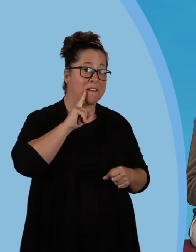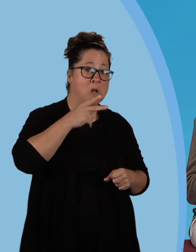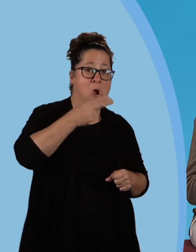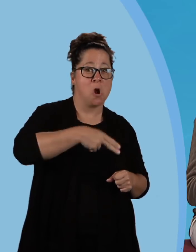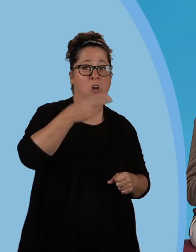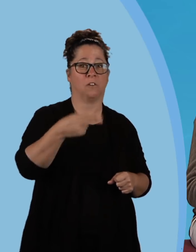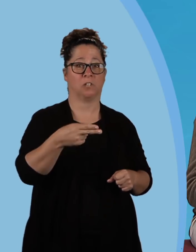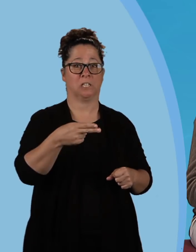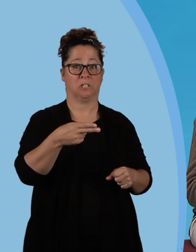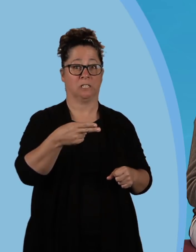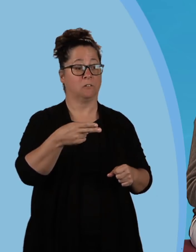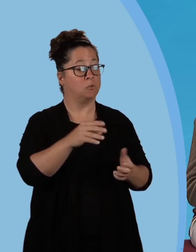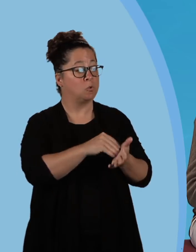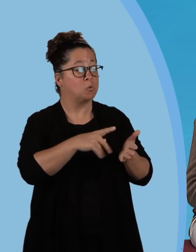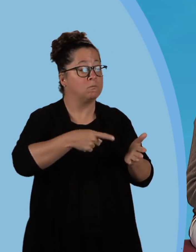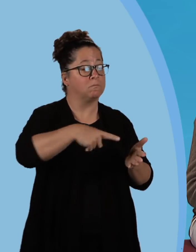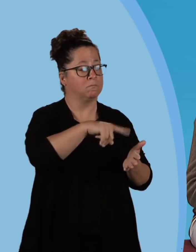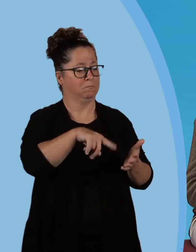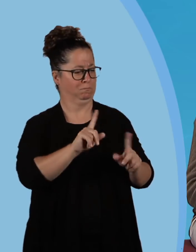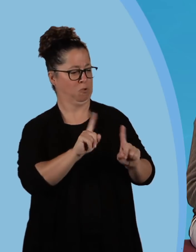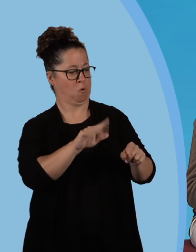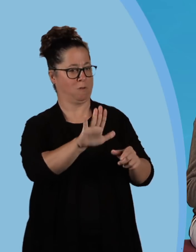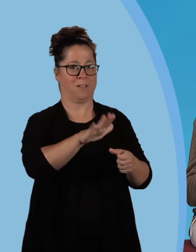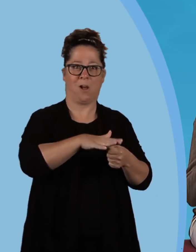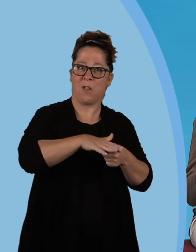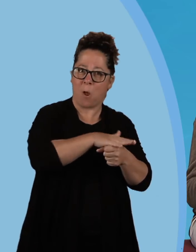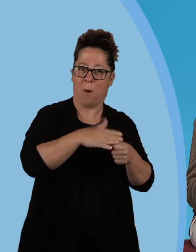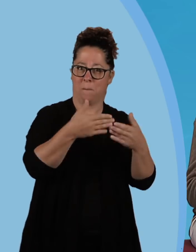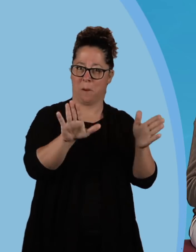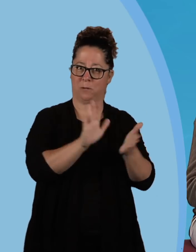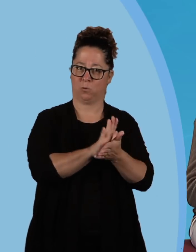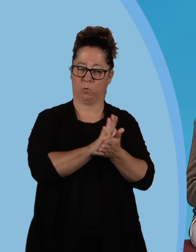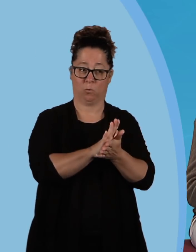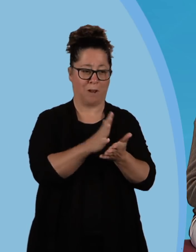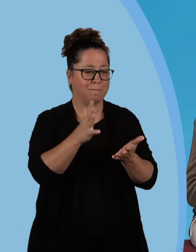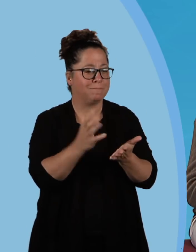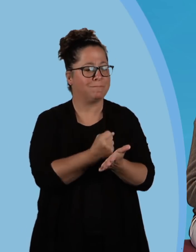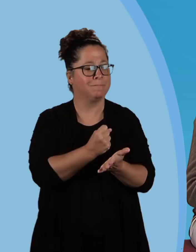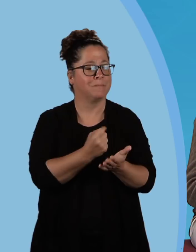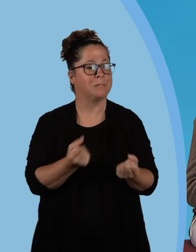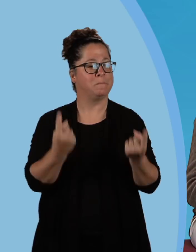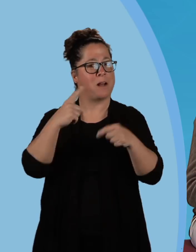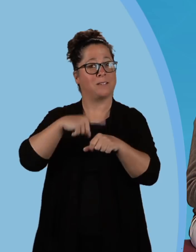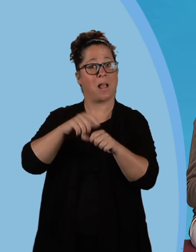that it makes it possible for a deaf or hard of hearing student to attend their local public school.